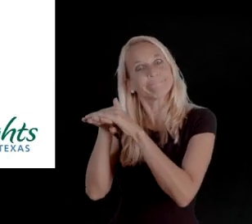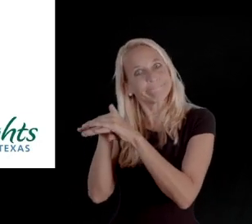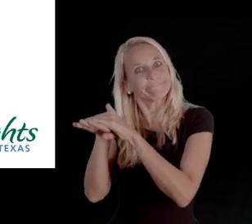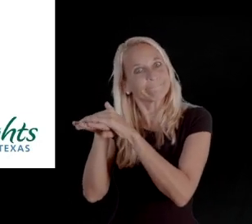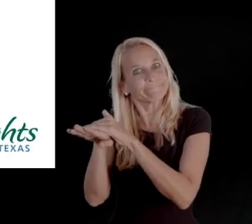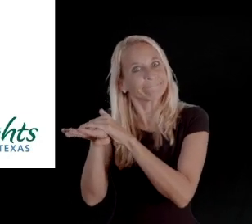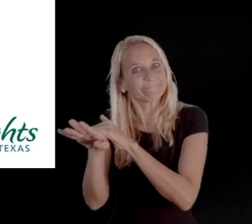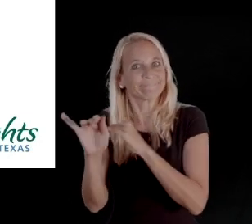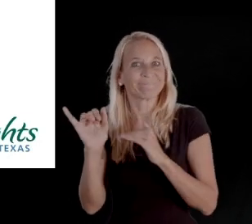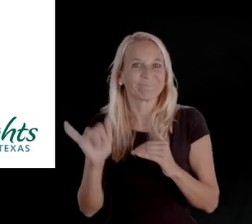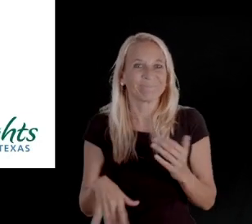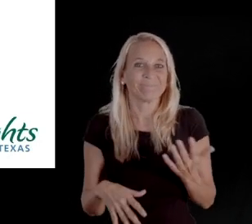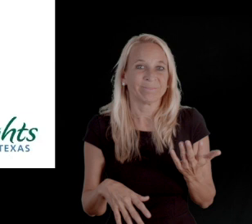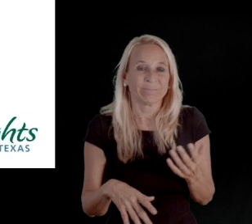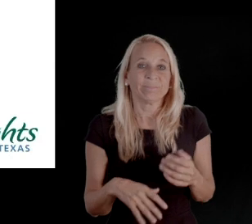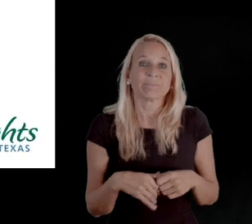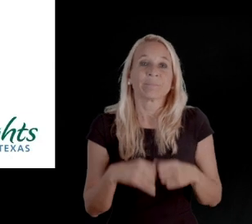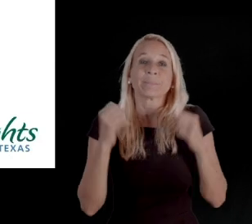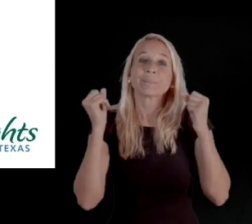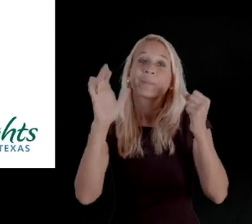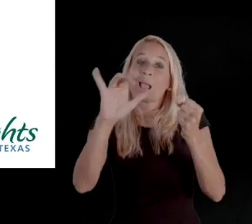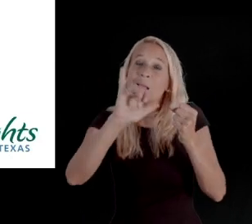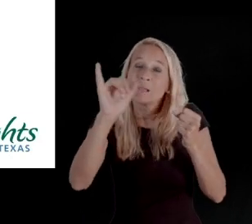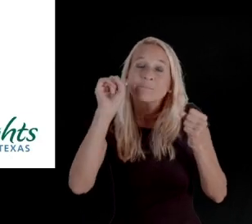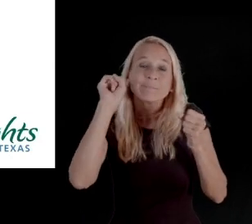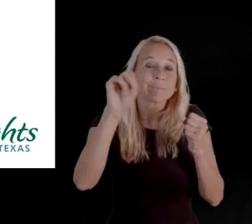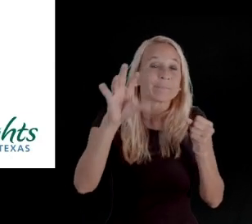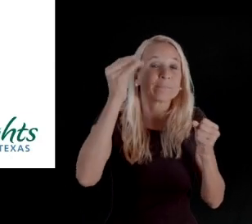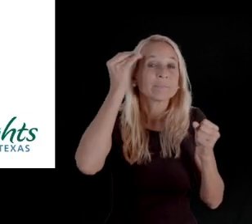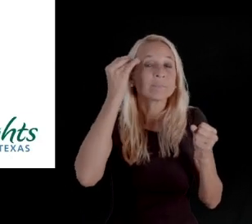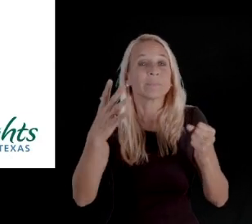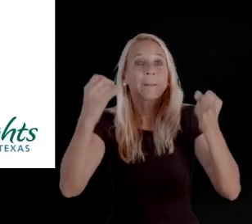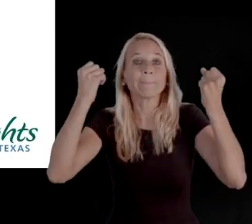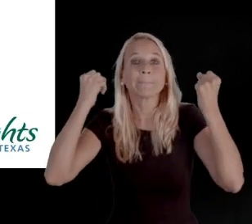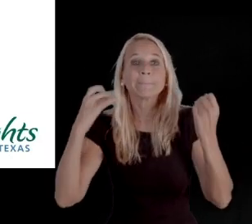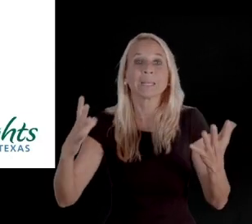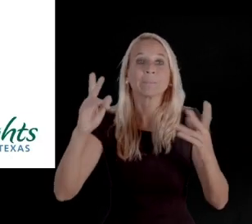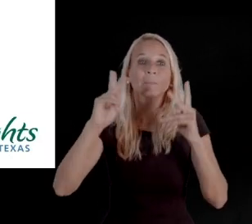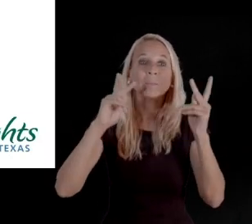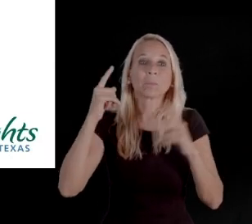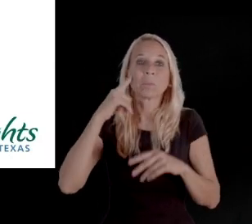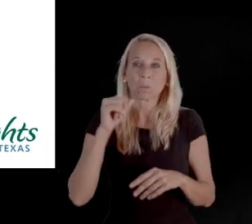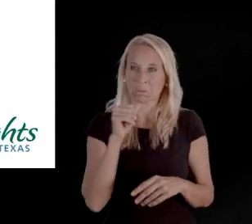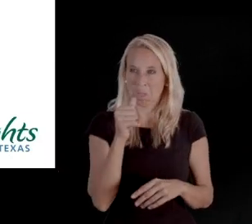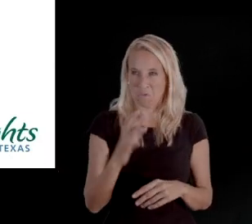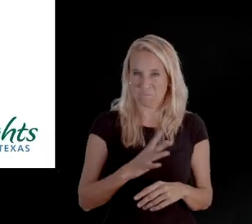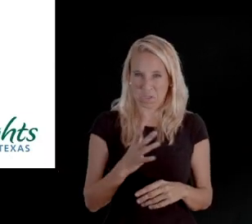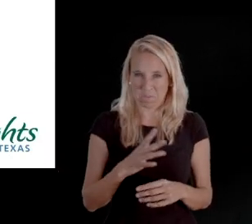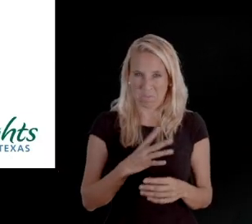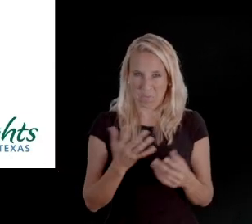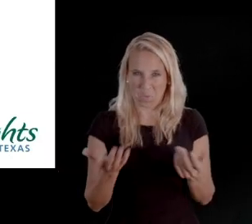One of the things also to consider is, I think most people presume that even though it's informal, when they hear hearing officer,